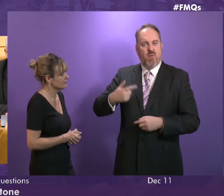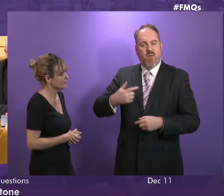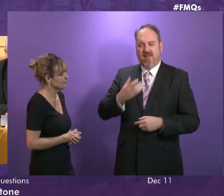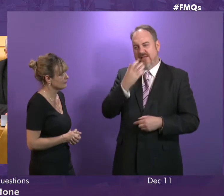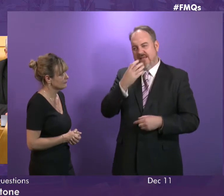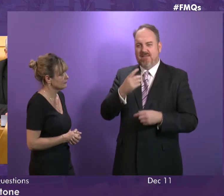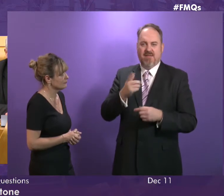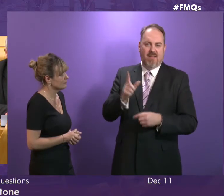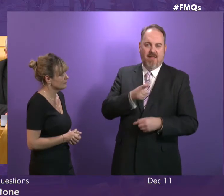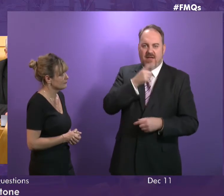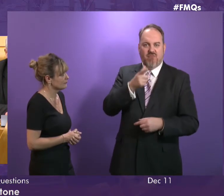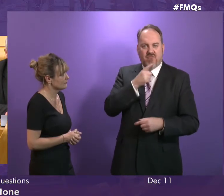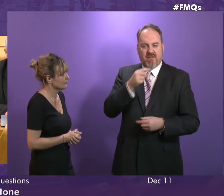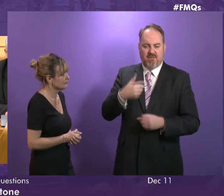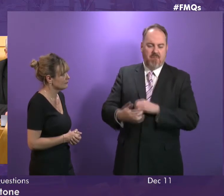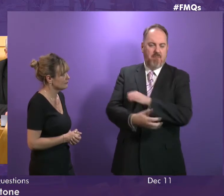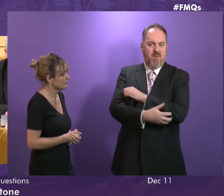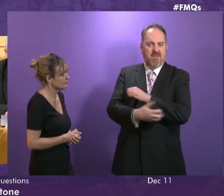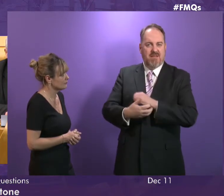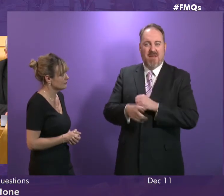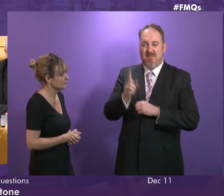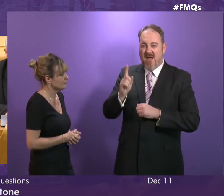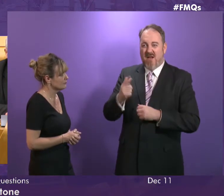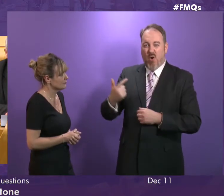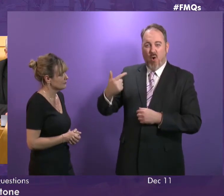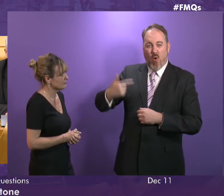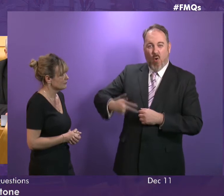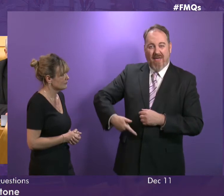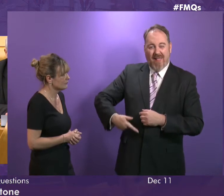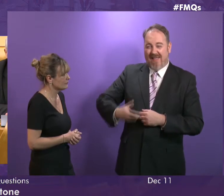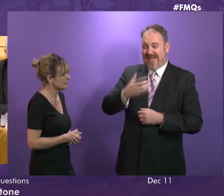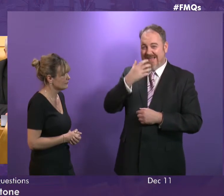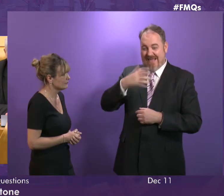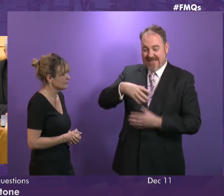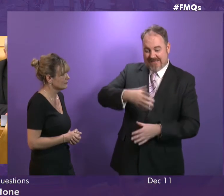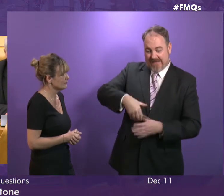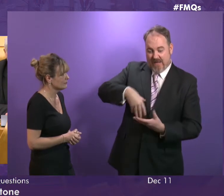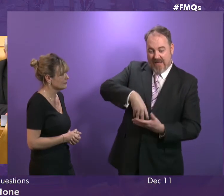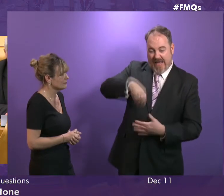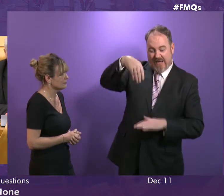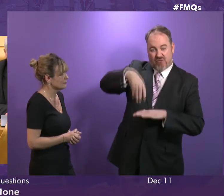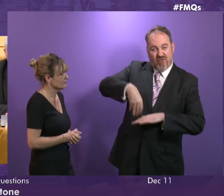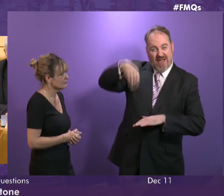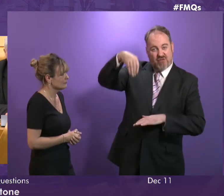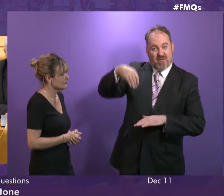Paris agreement oil and gas extraction is up in Scotland, transport emissions are up